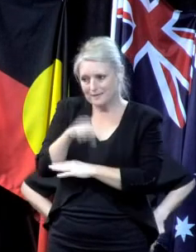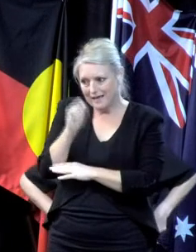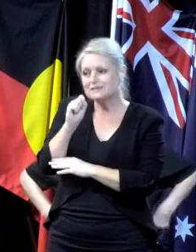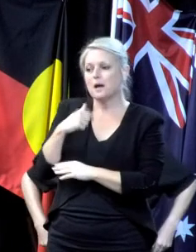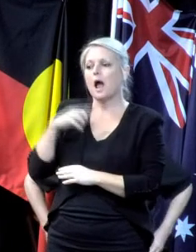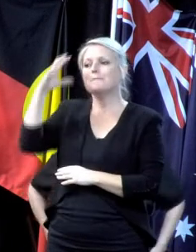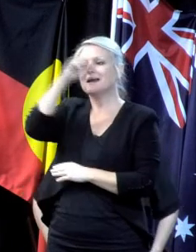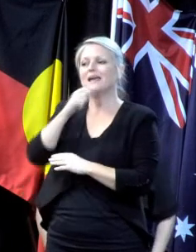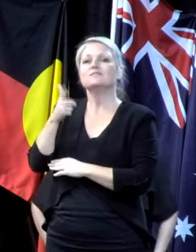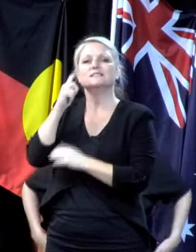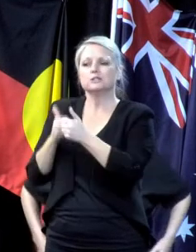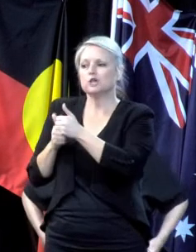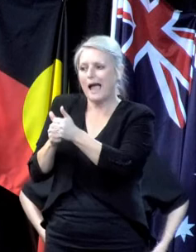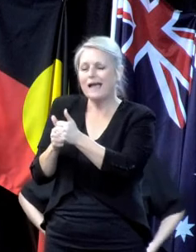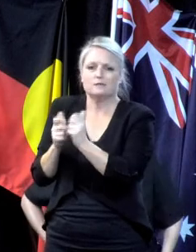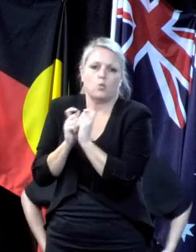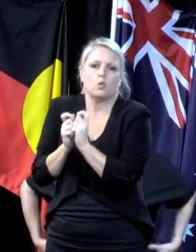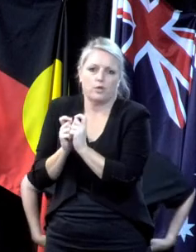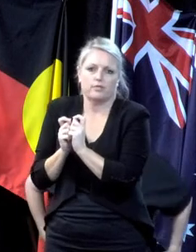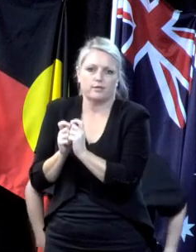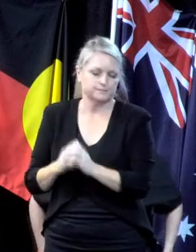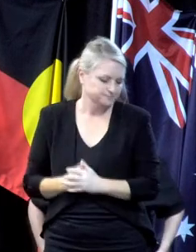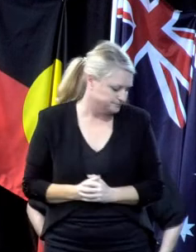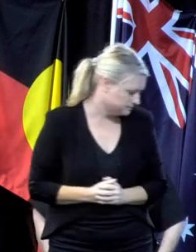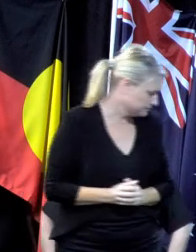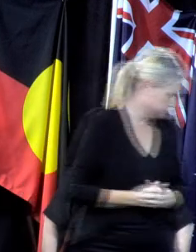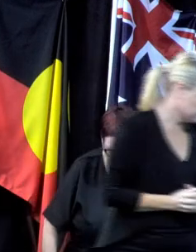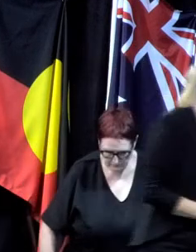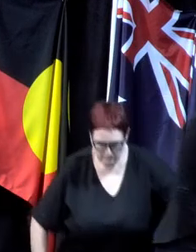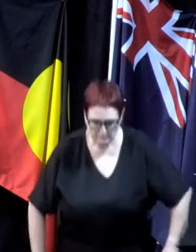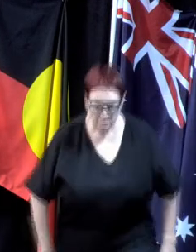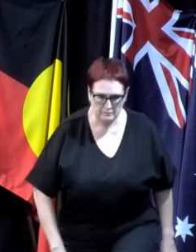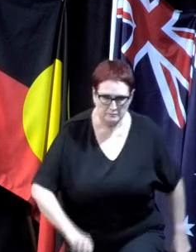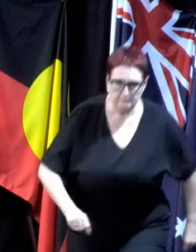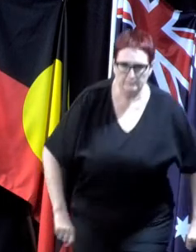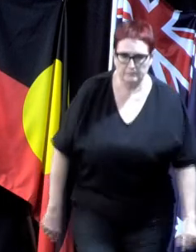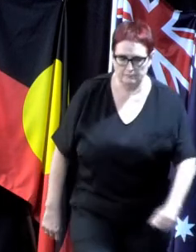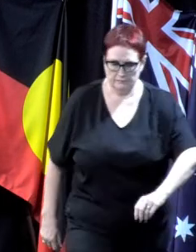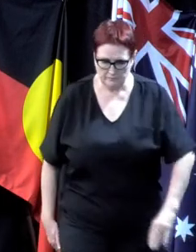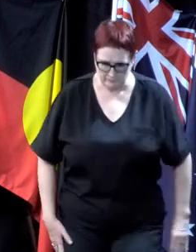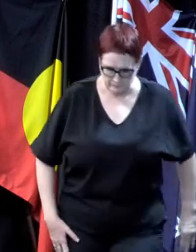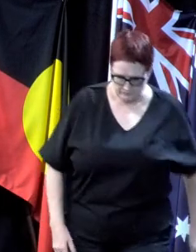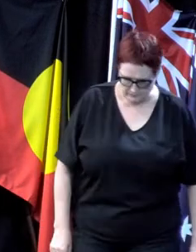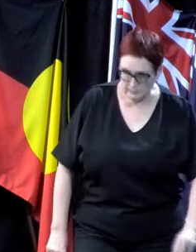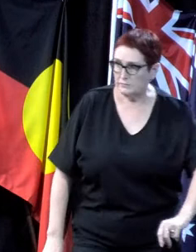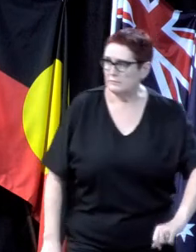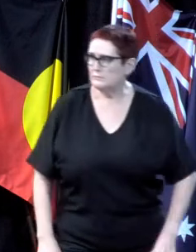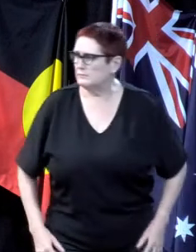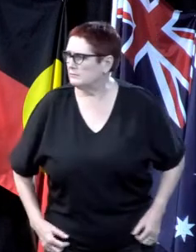Are any of your Year 11 and 12, the seven people, with disability – students with a disability?